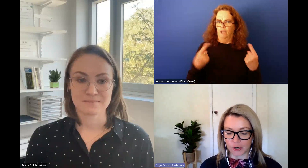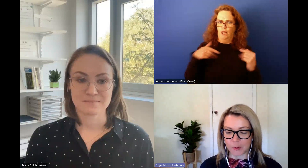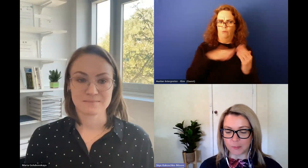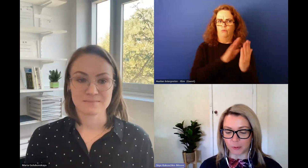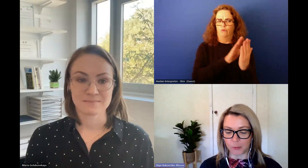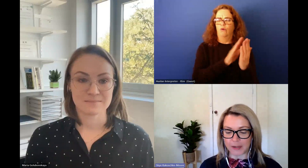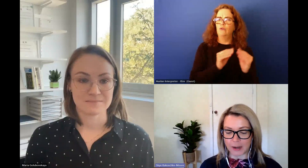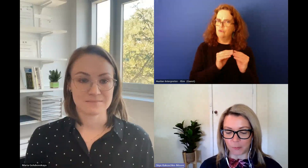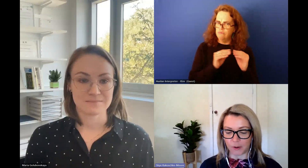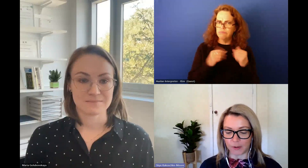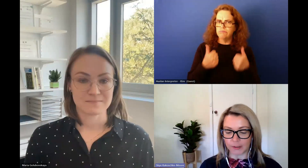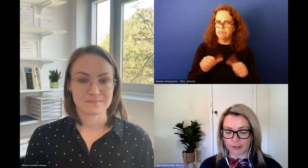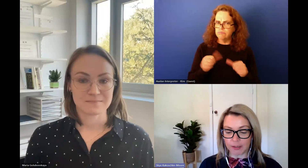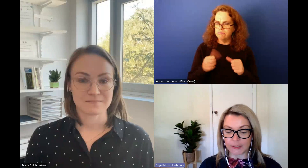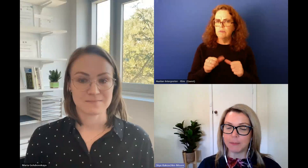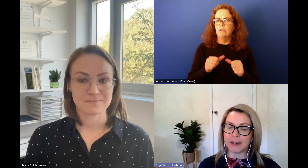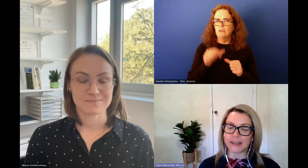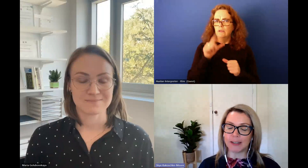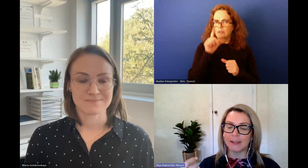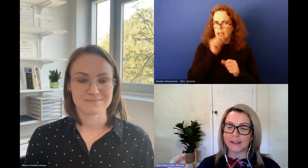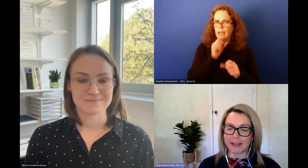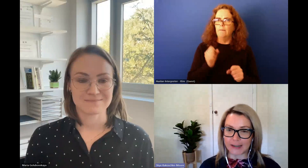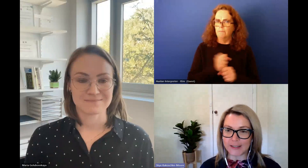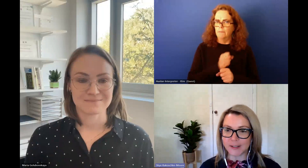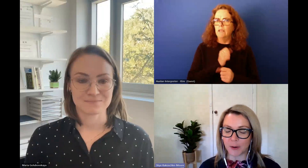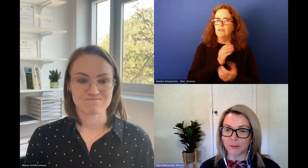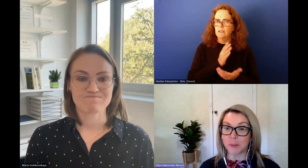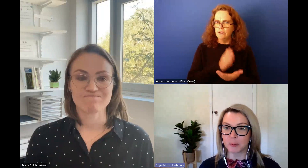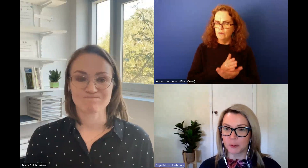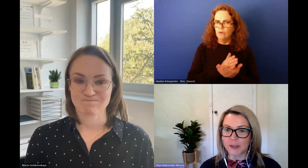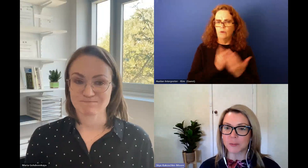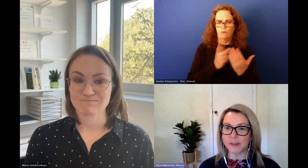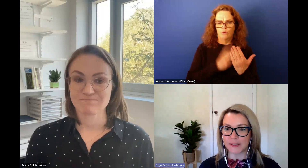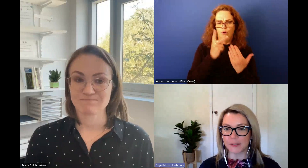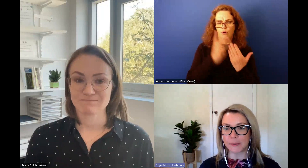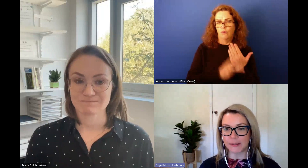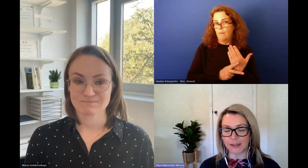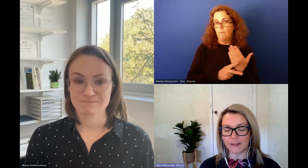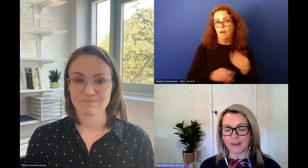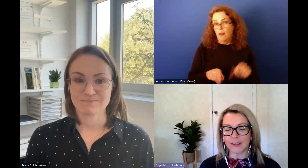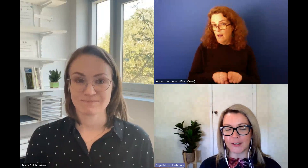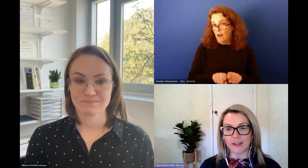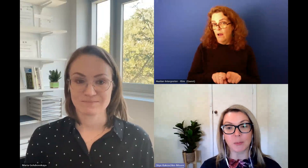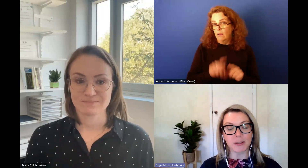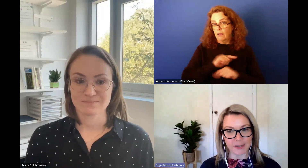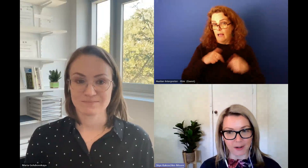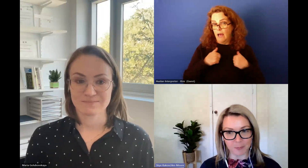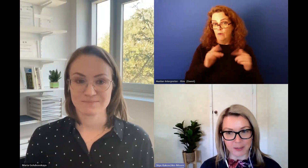DREAM Employment Network is meeting the needs of employers with disability as well as young